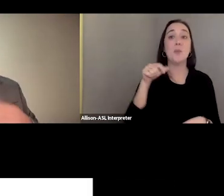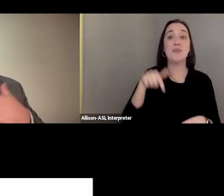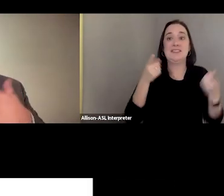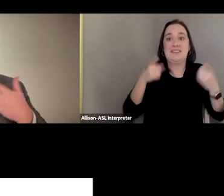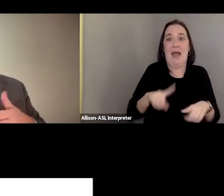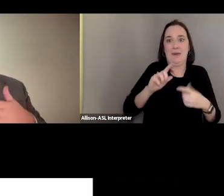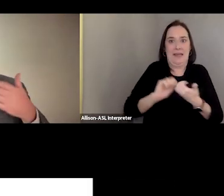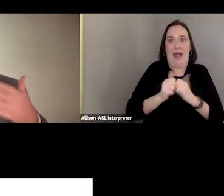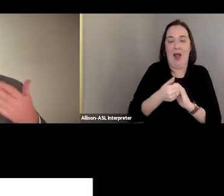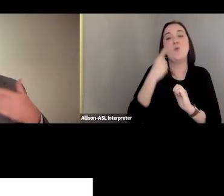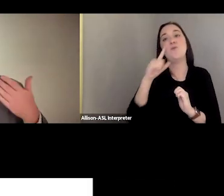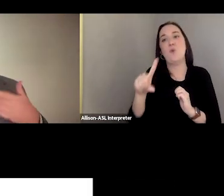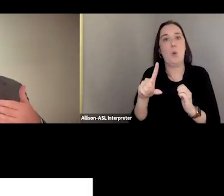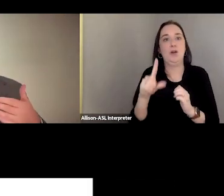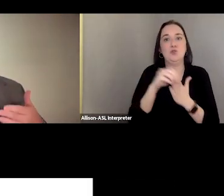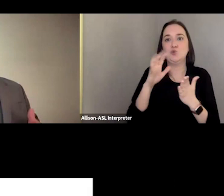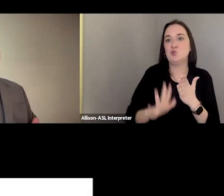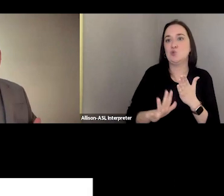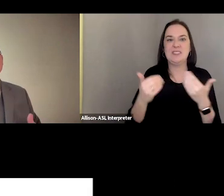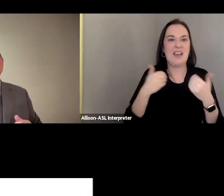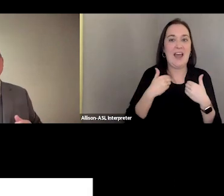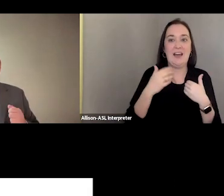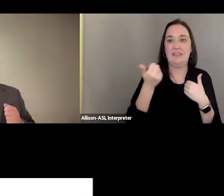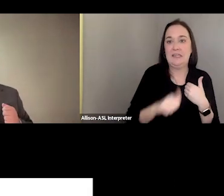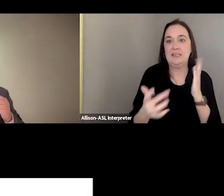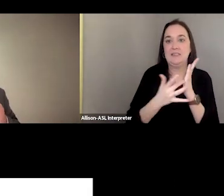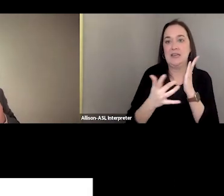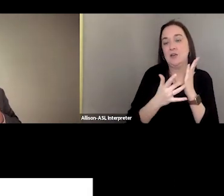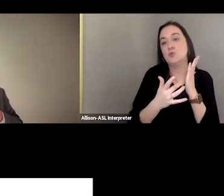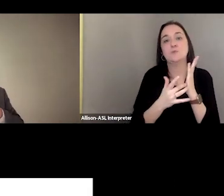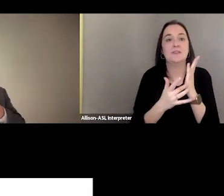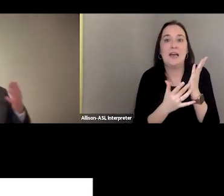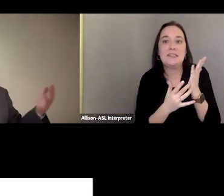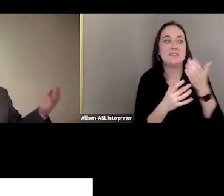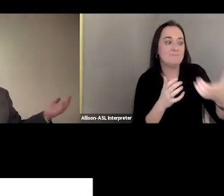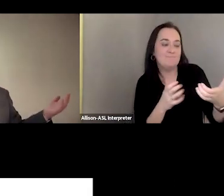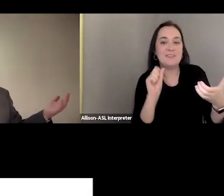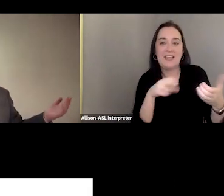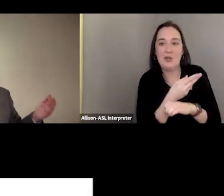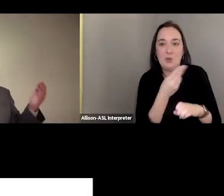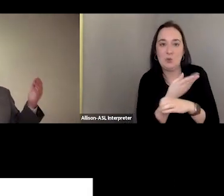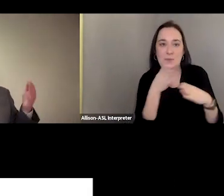So I want you to consider that technology is a part of what's going on. The other thing is the increased availability